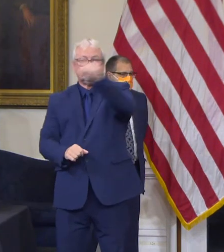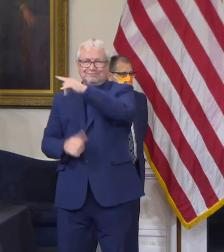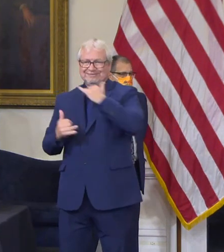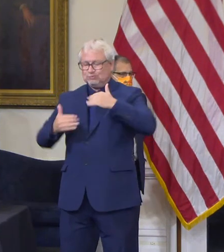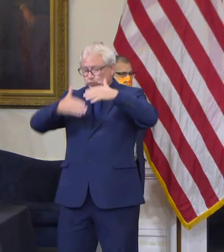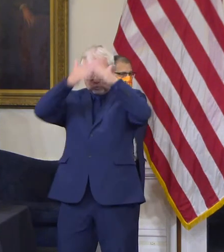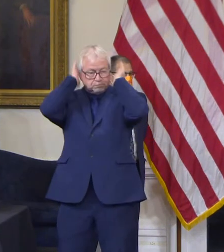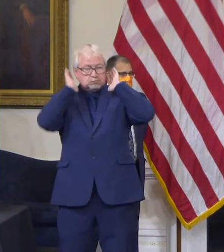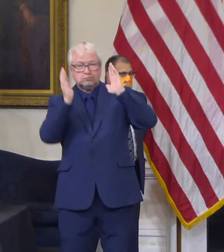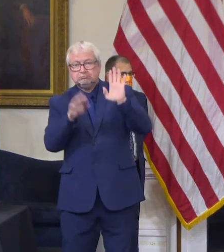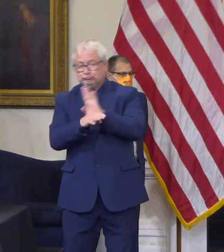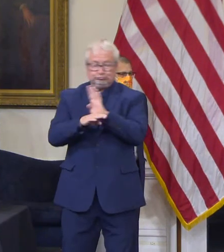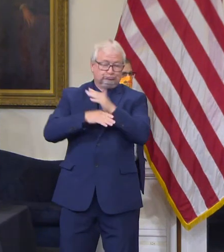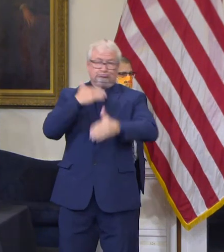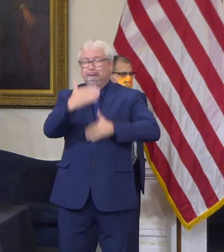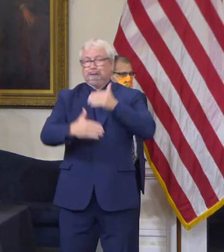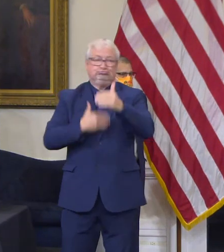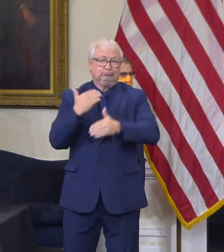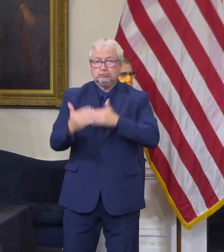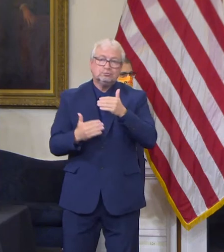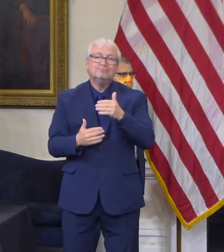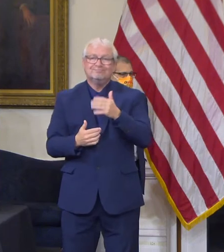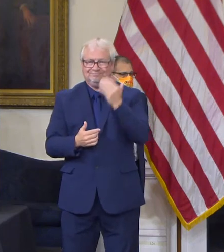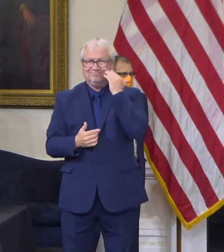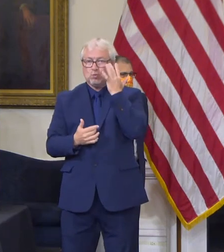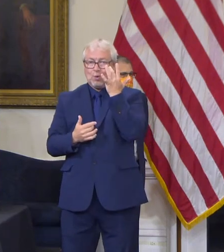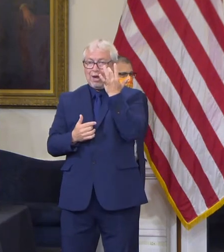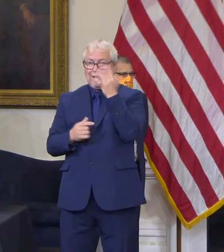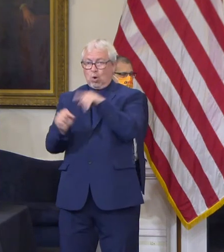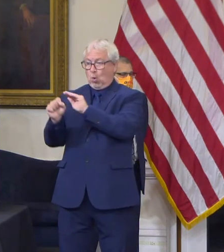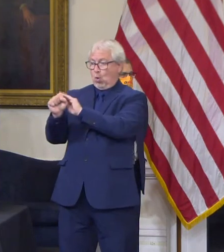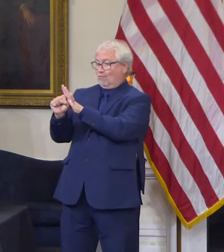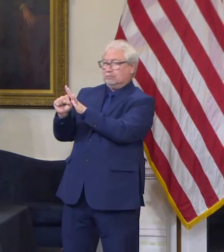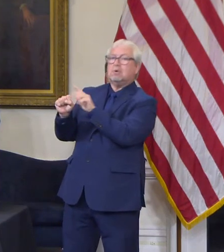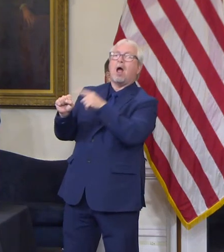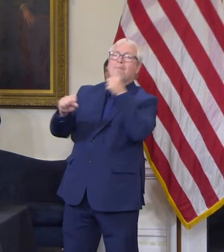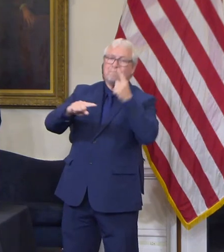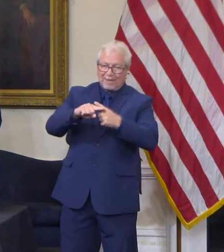We are taking proactive steps to maximize the ability of our hospitals to increase their nursing workforce.